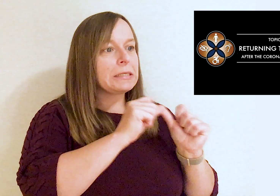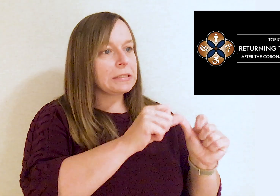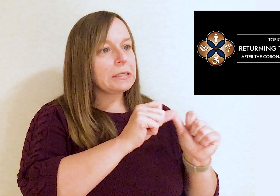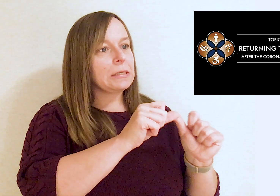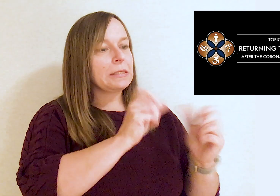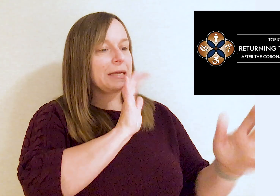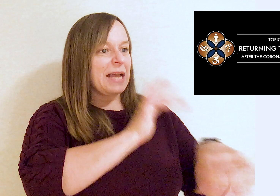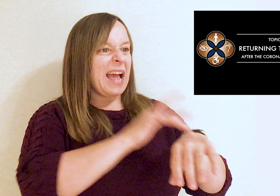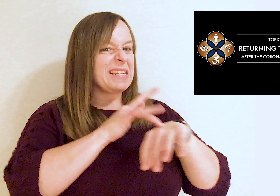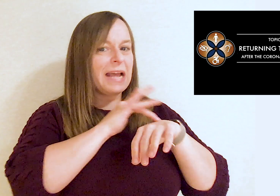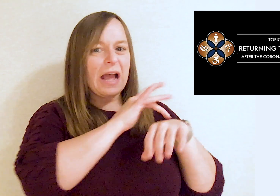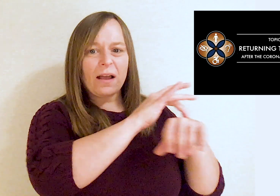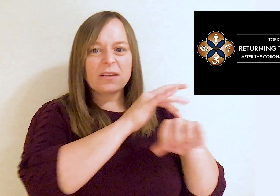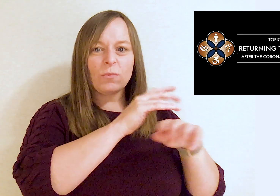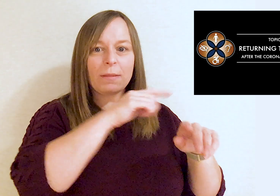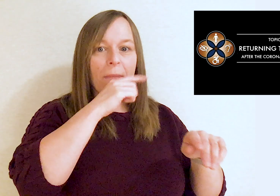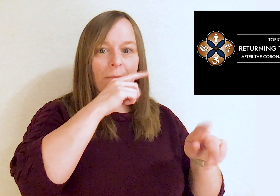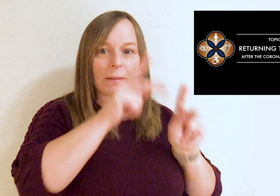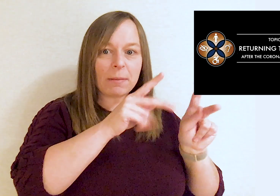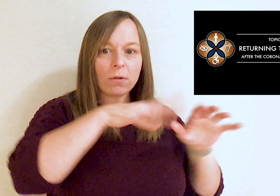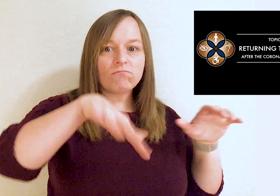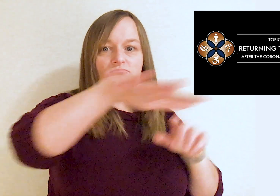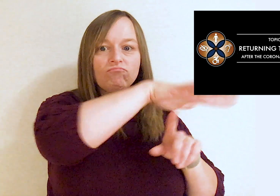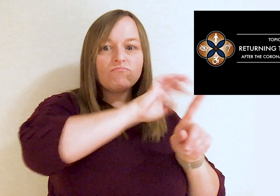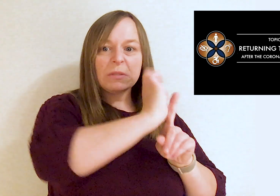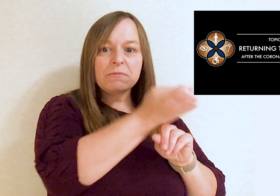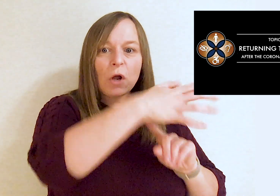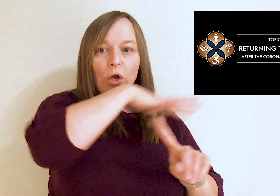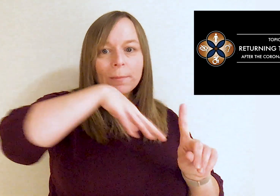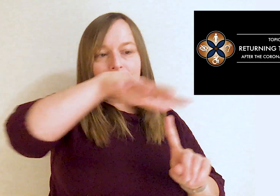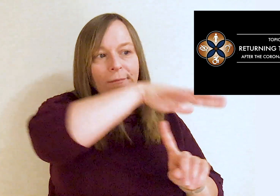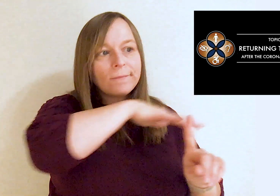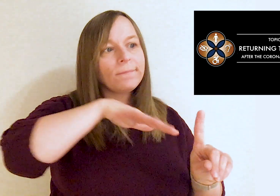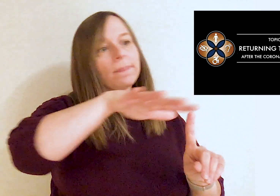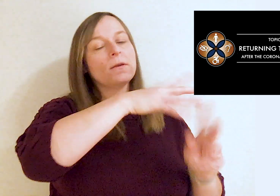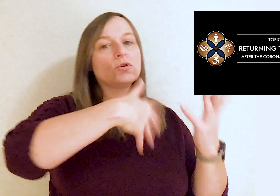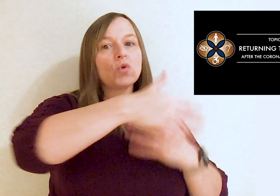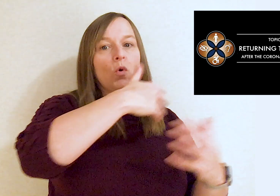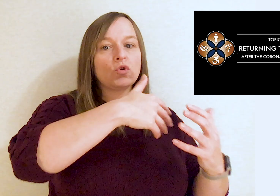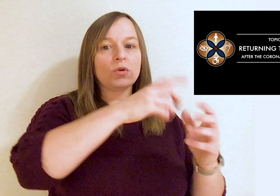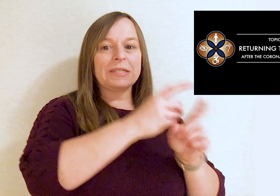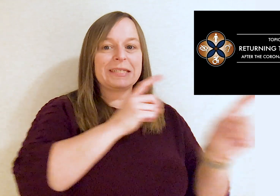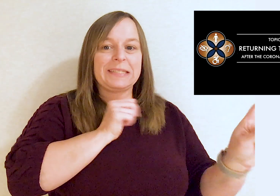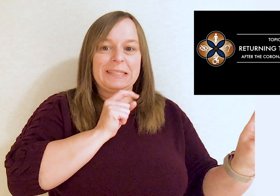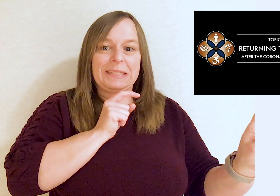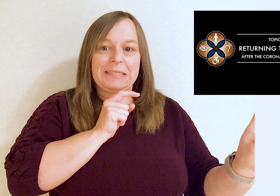contact with the public in environments where social distancing is not something